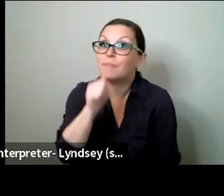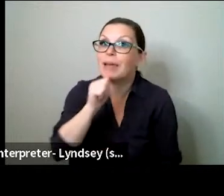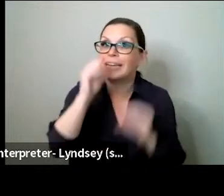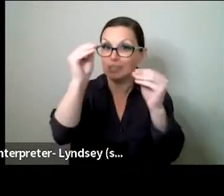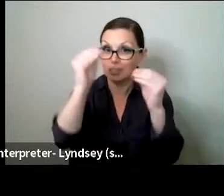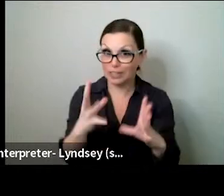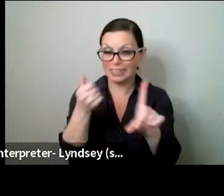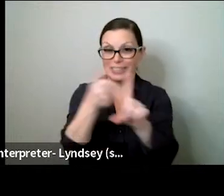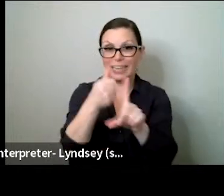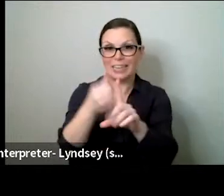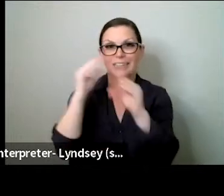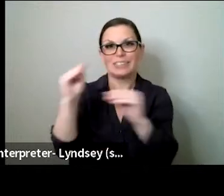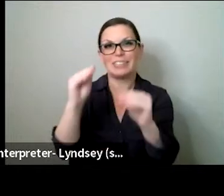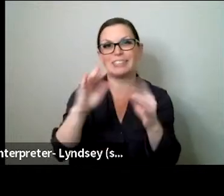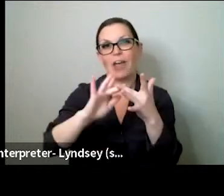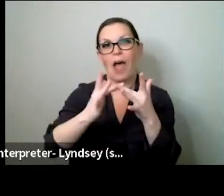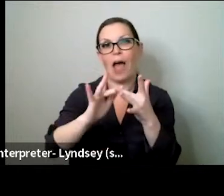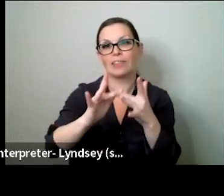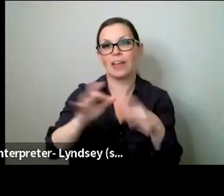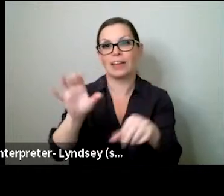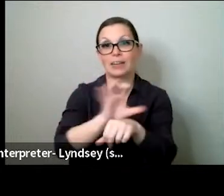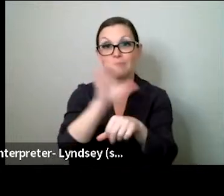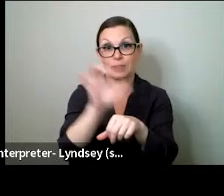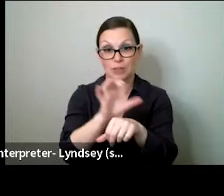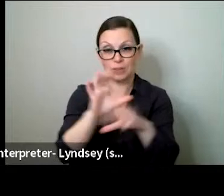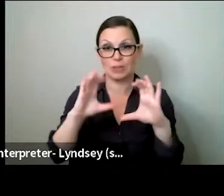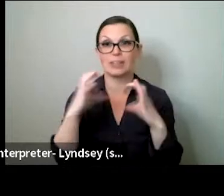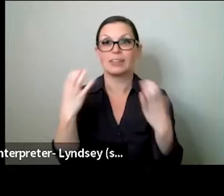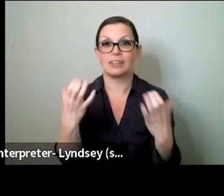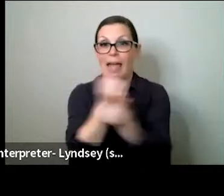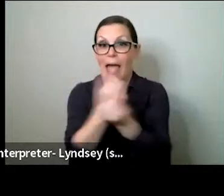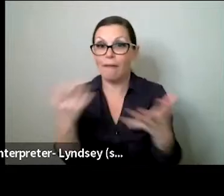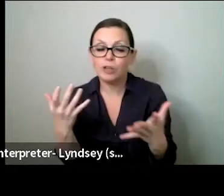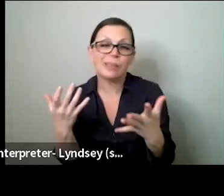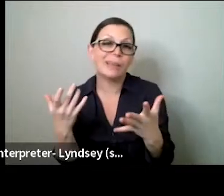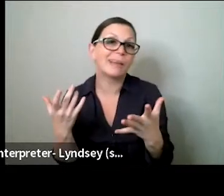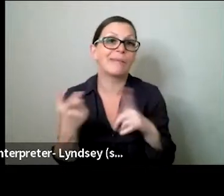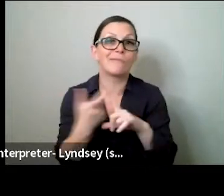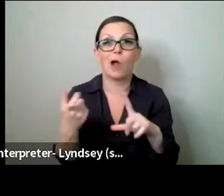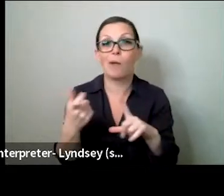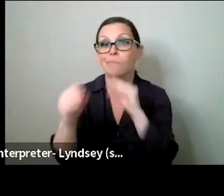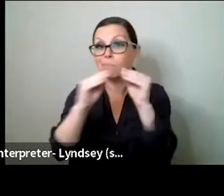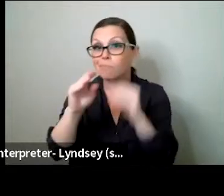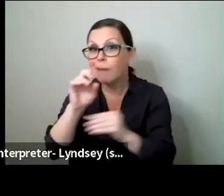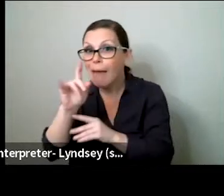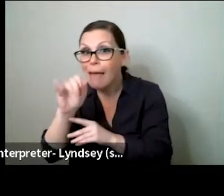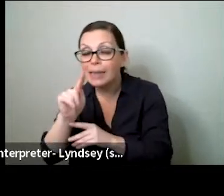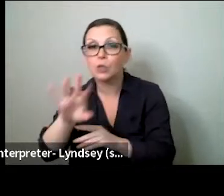who teaches online computer classes, everything from editing your demo reel